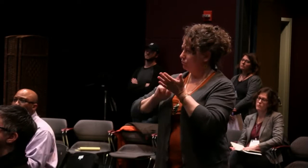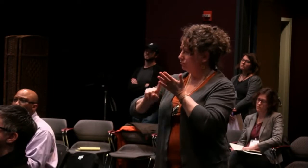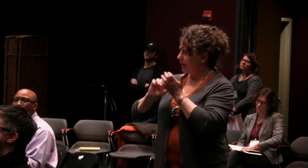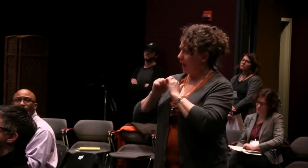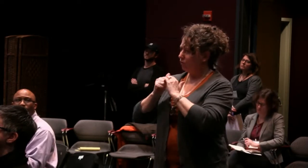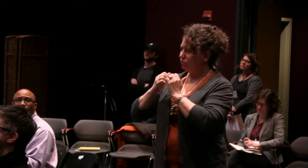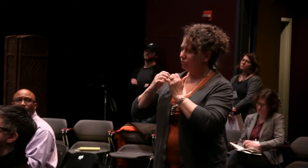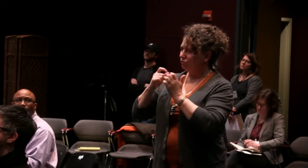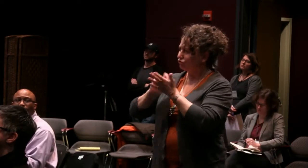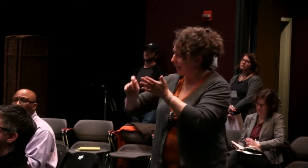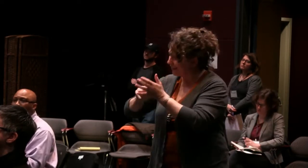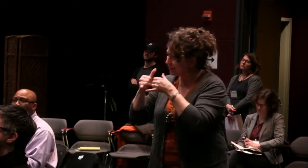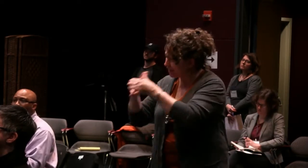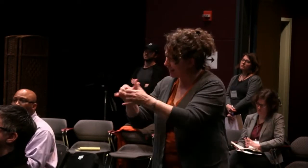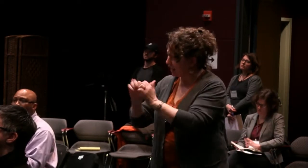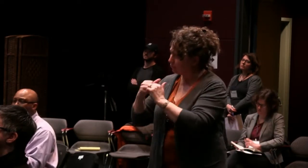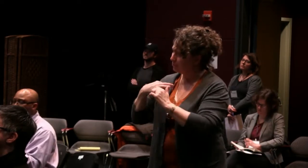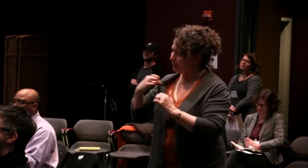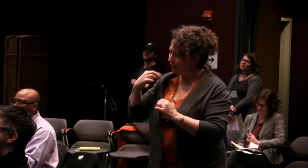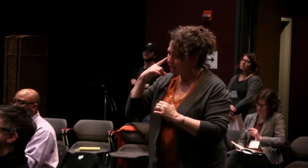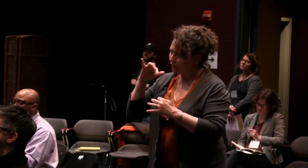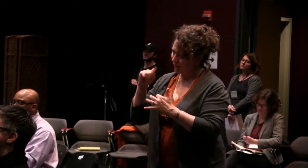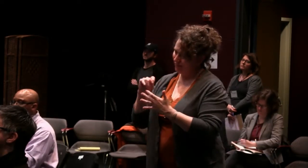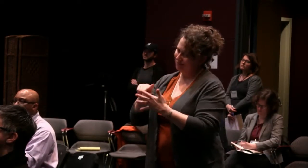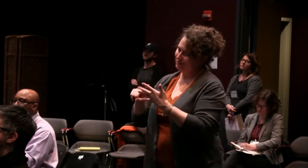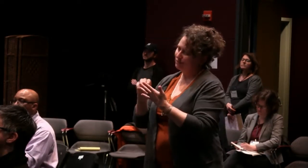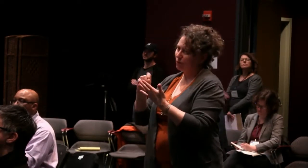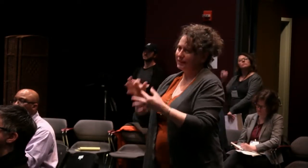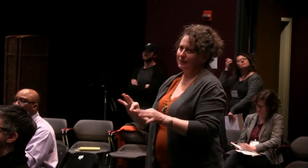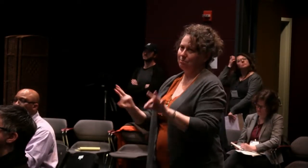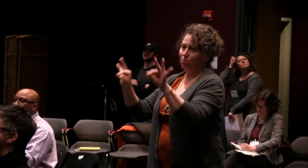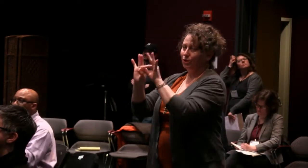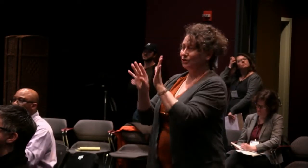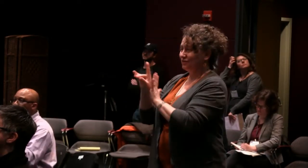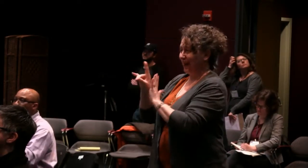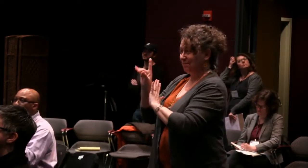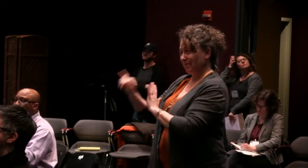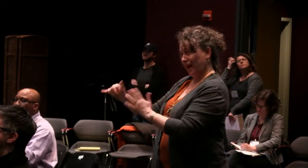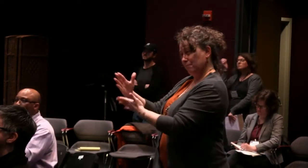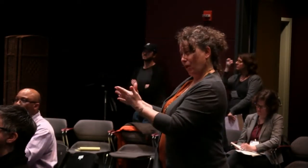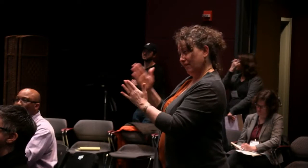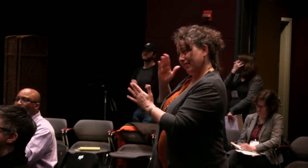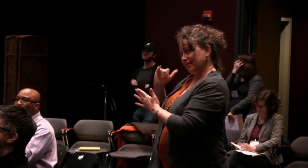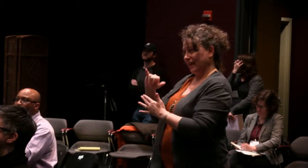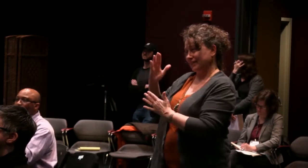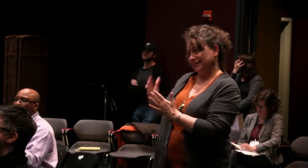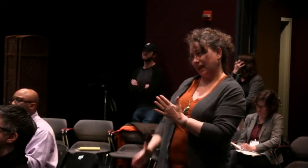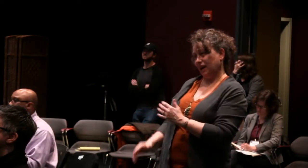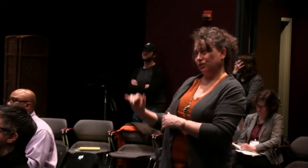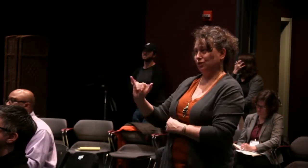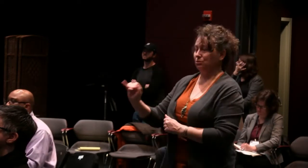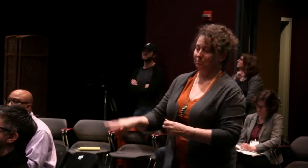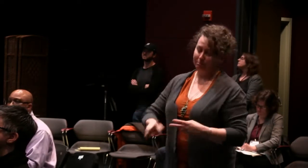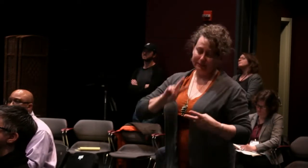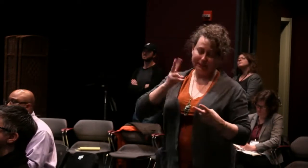No one's really skilled in researching that, writing grants so we can apply to sustain and support these theater programs.